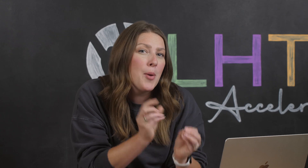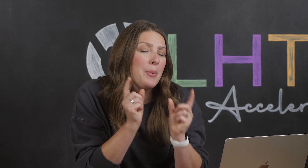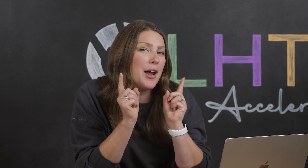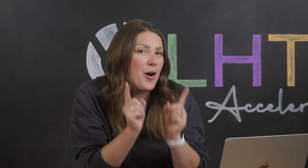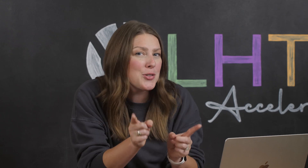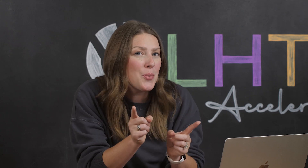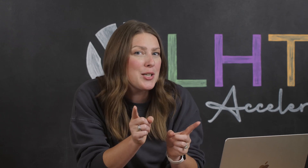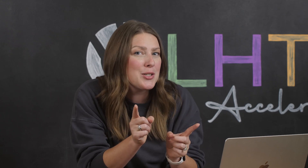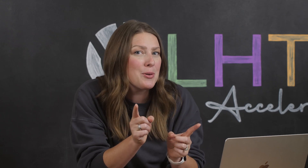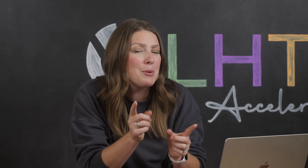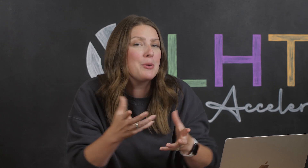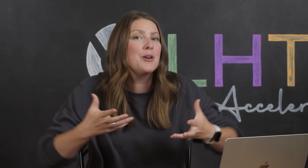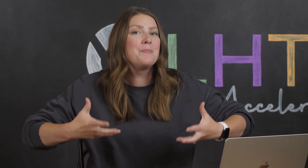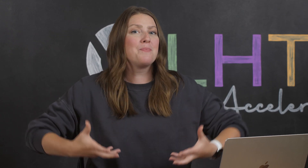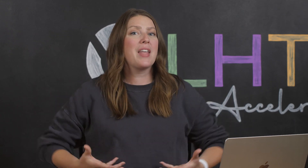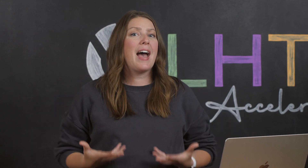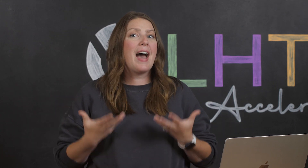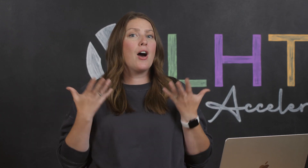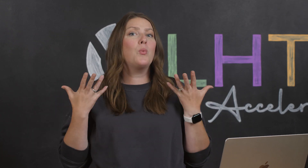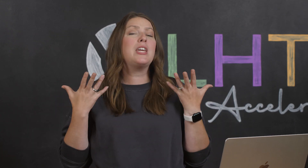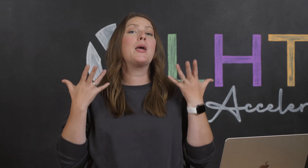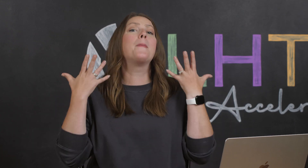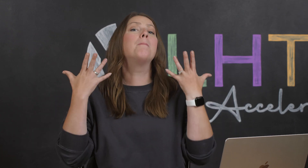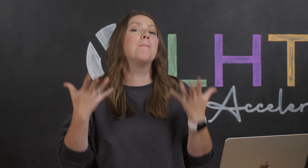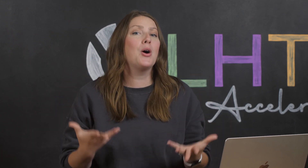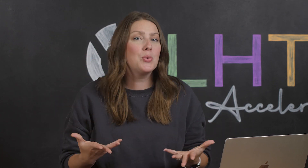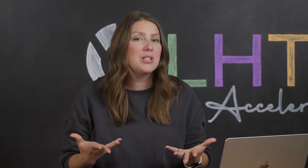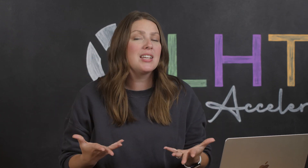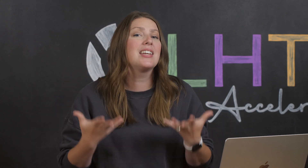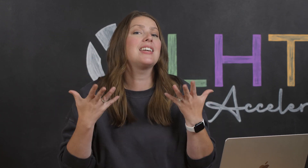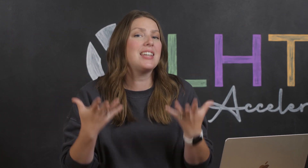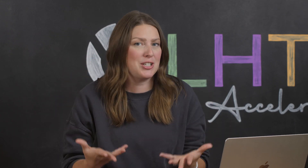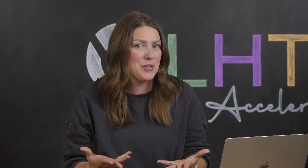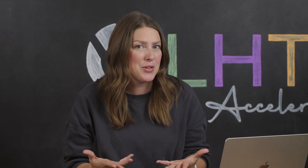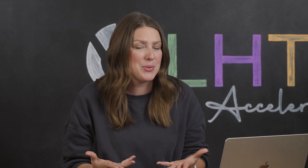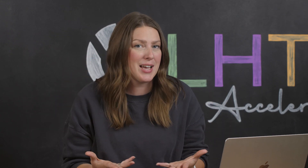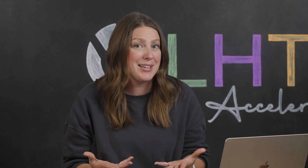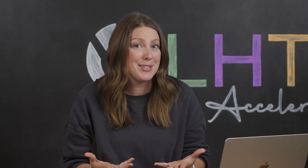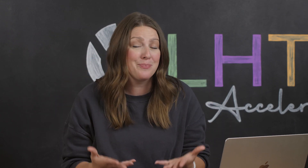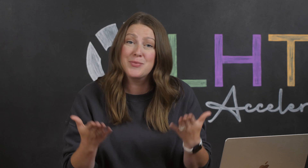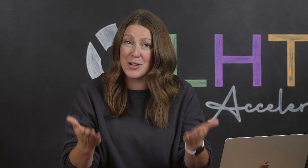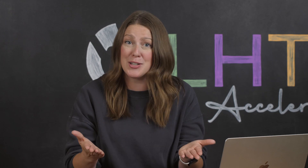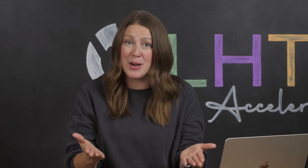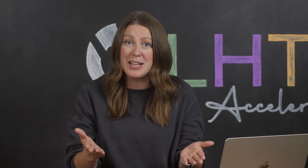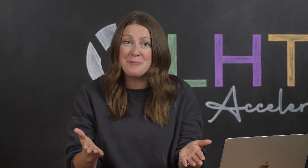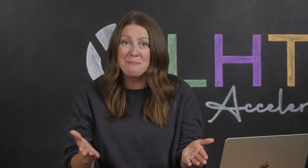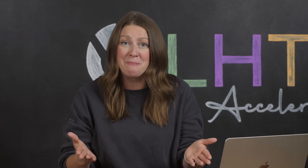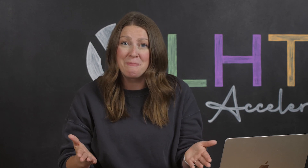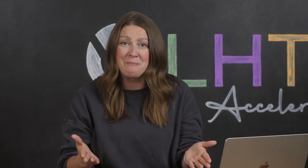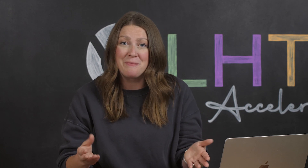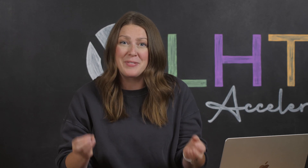but I also want us to remember how we emote each of those signs. All right guys ready?